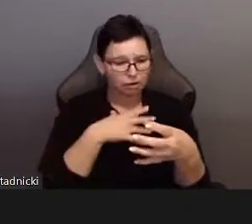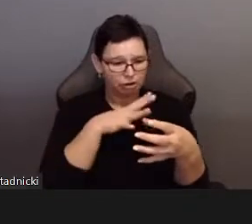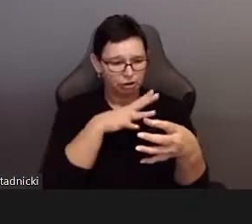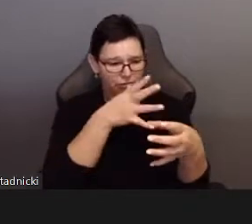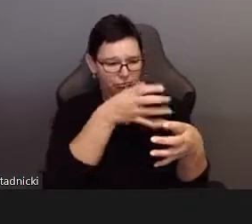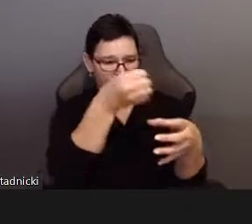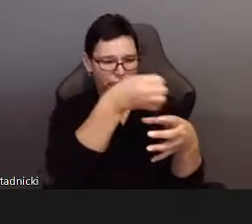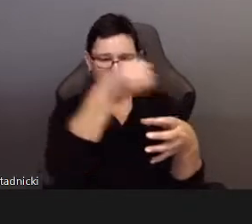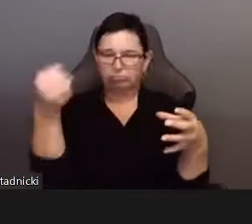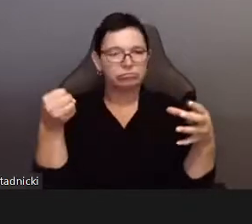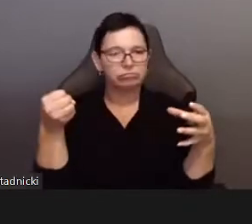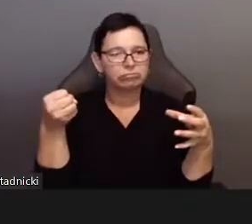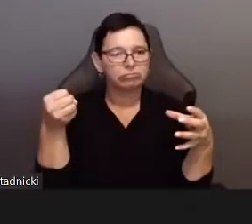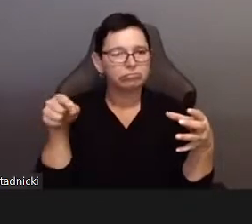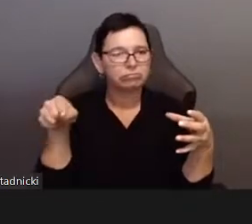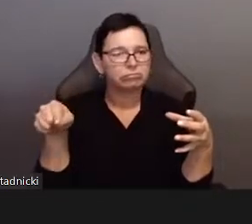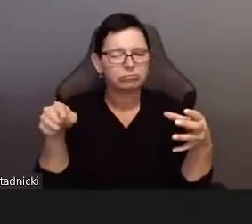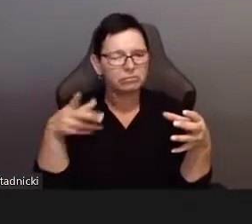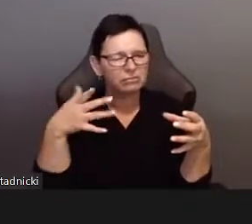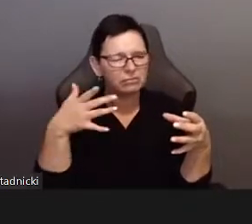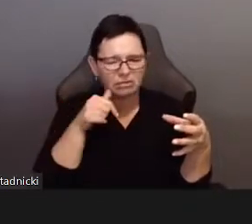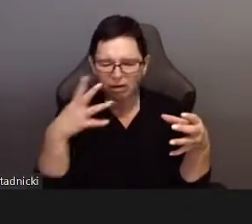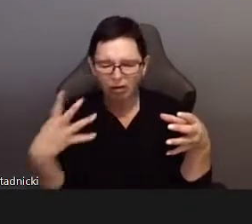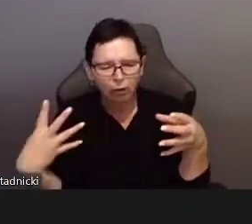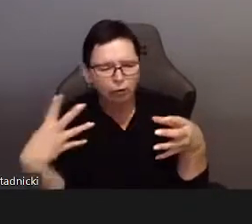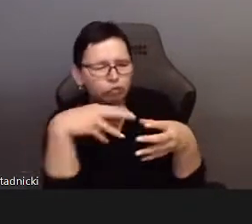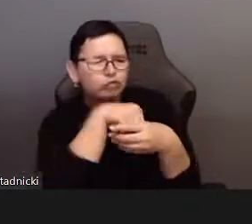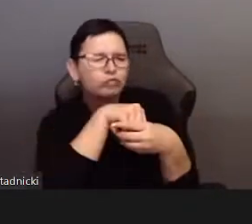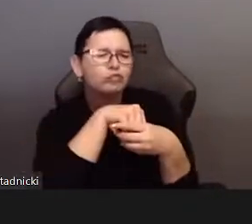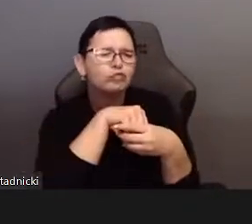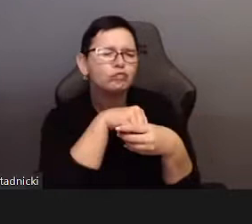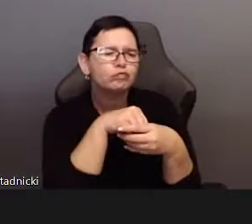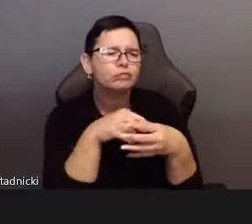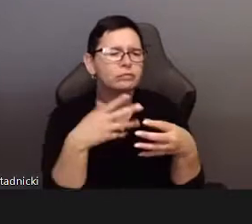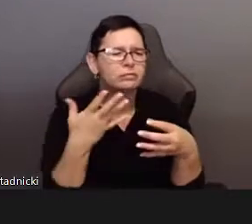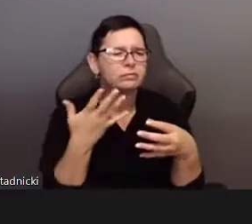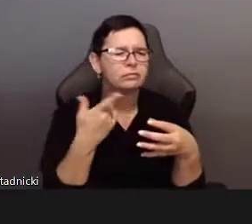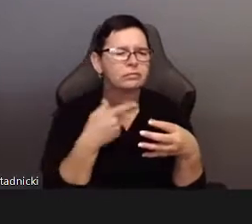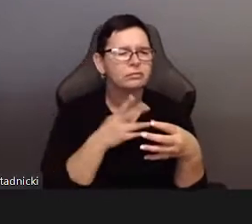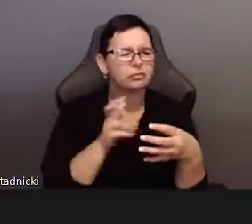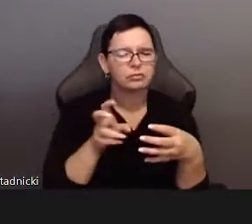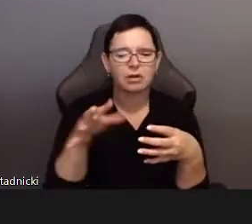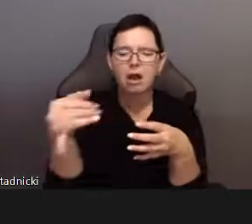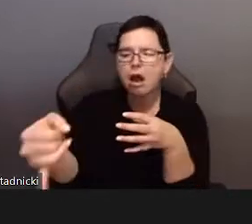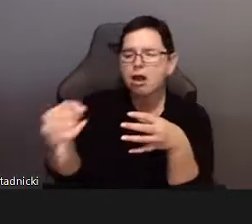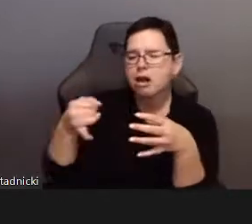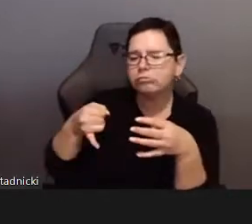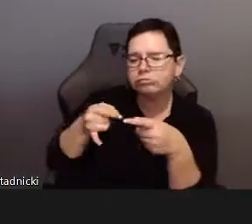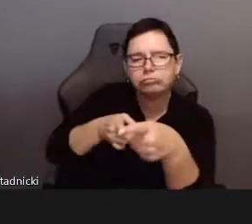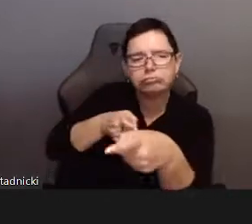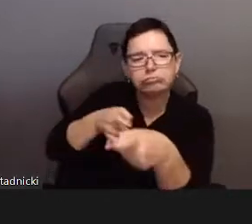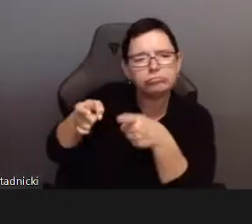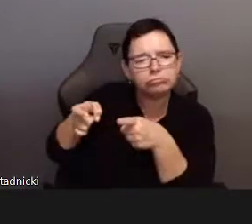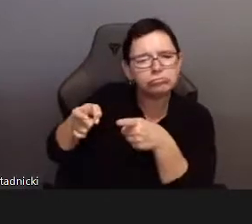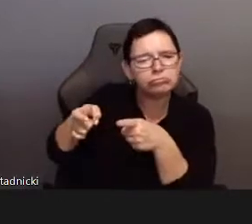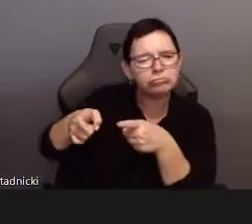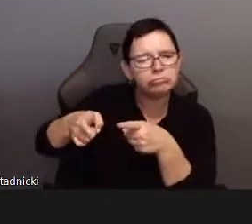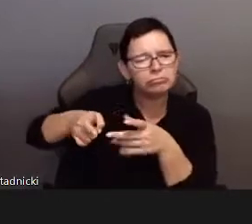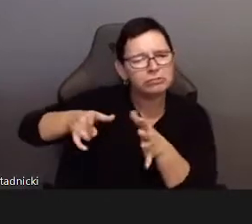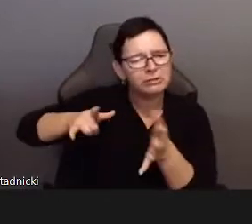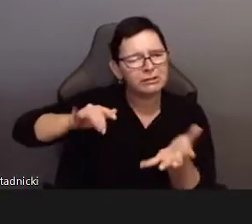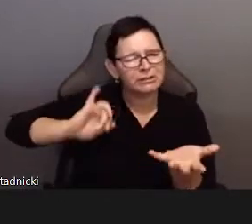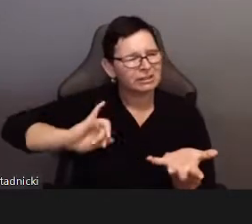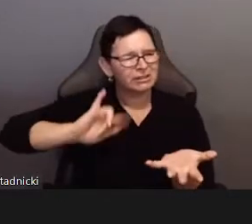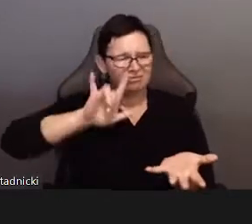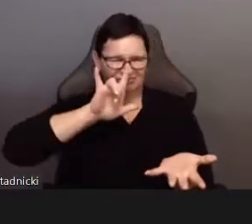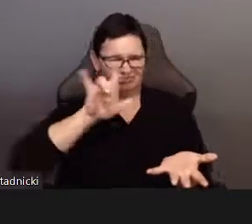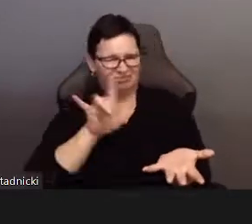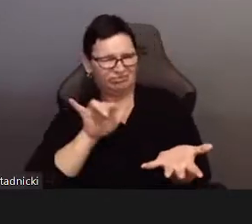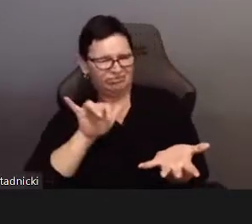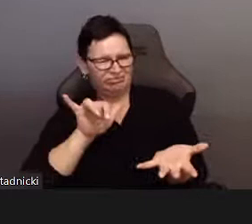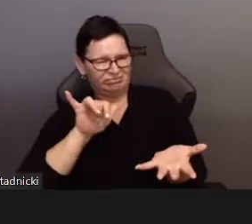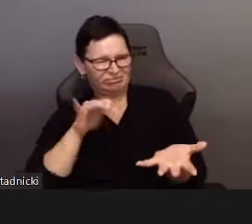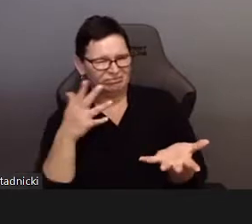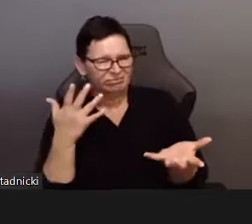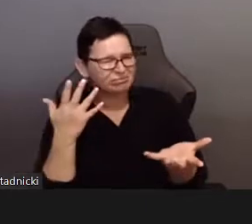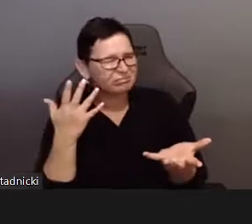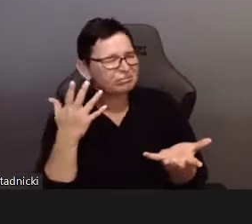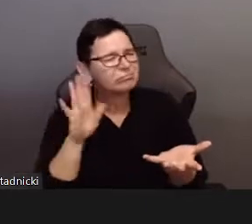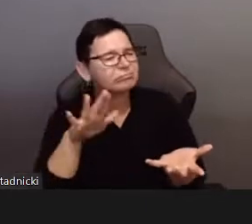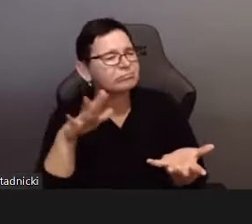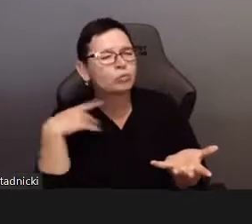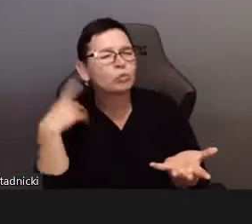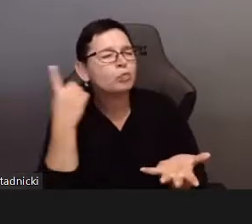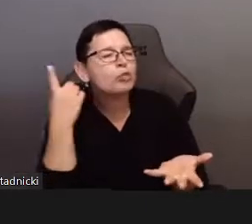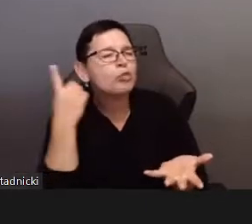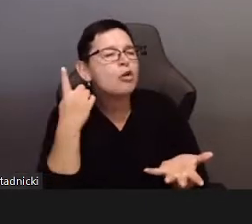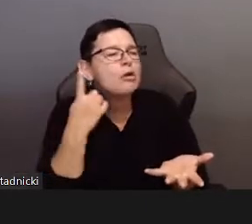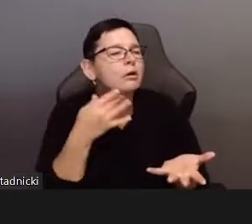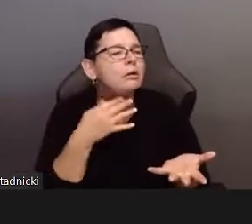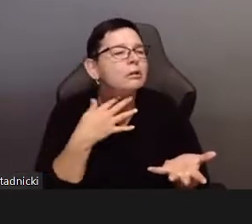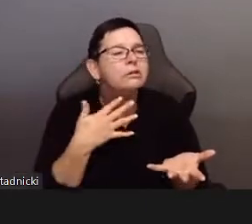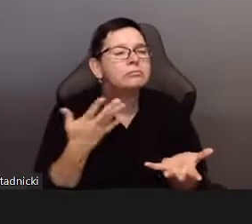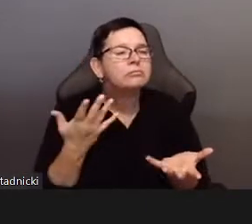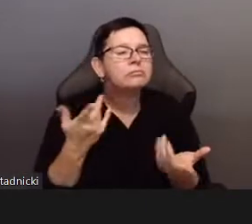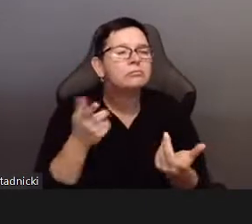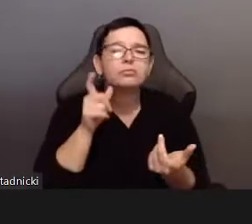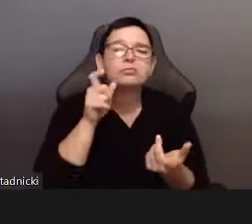If you think about what John just said, pleasure is the thing that is always in access of the social